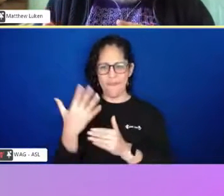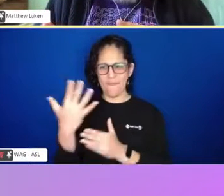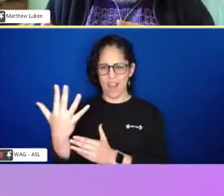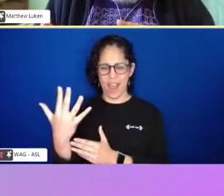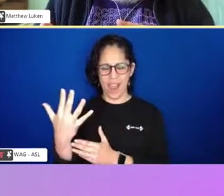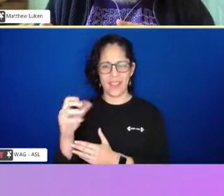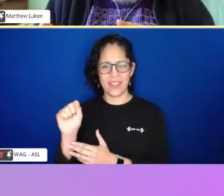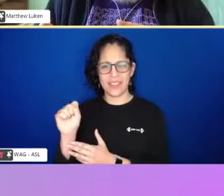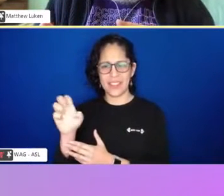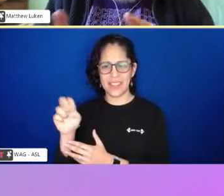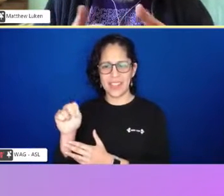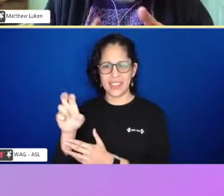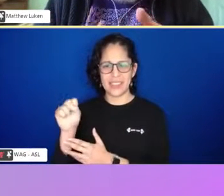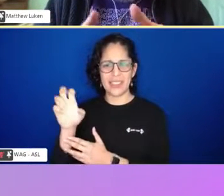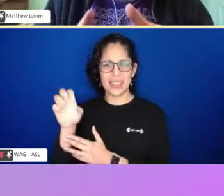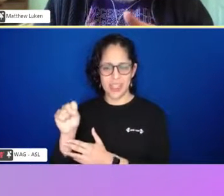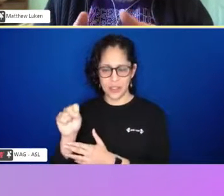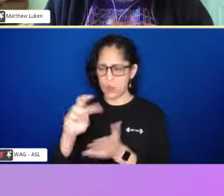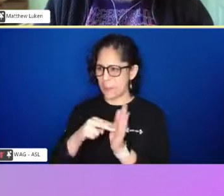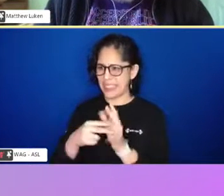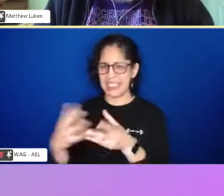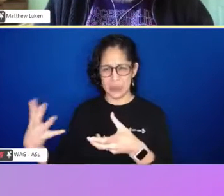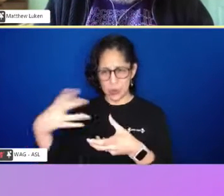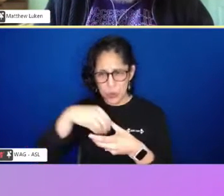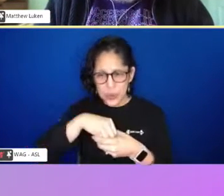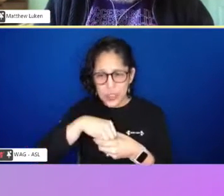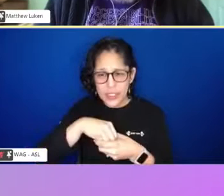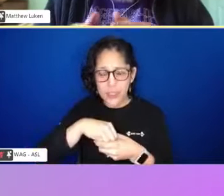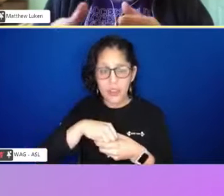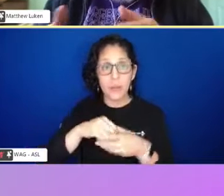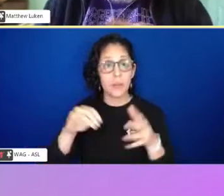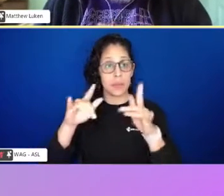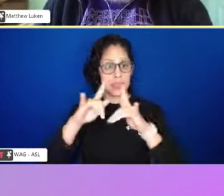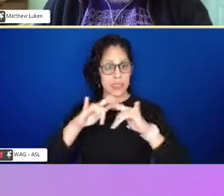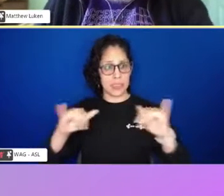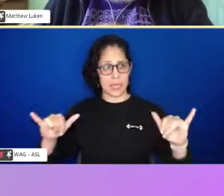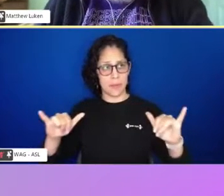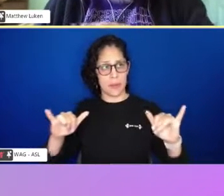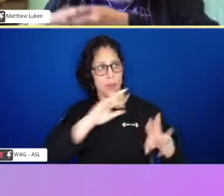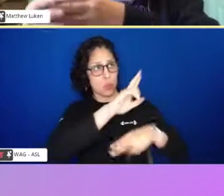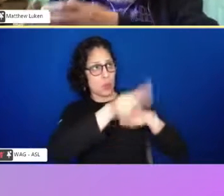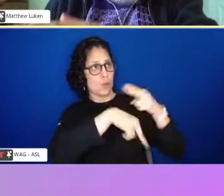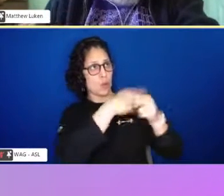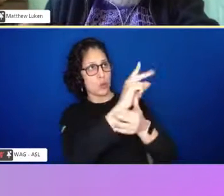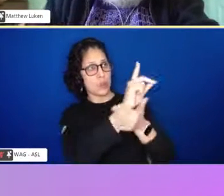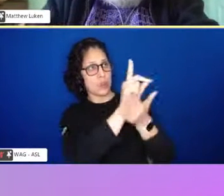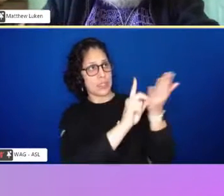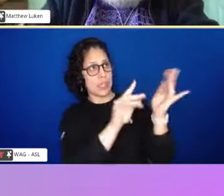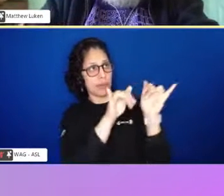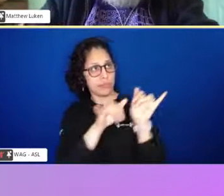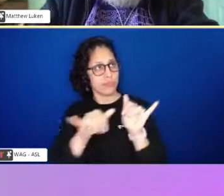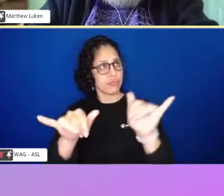the world around them through sensory, all 5 senses, it's instilling social inclusion by the nature of it. And